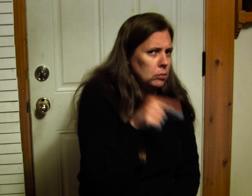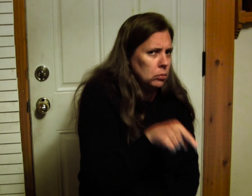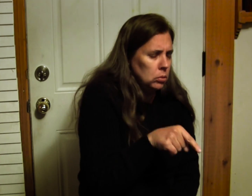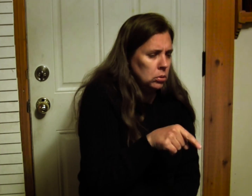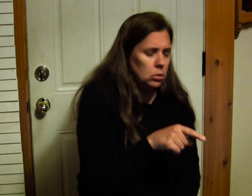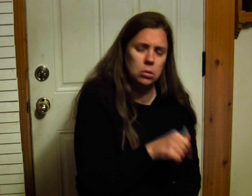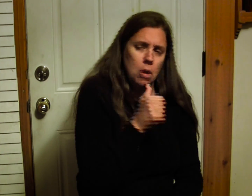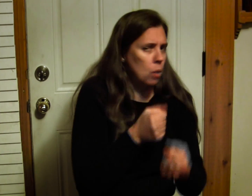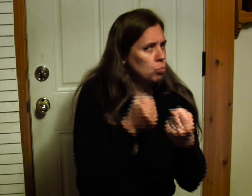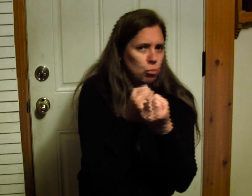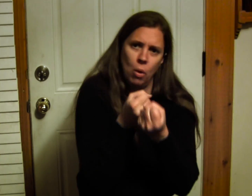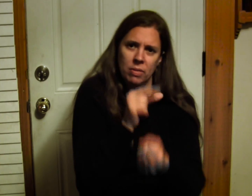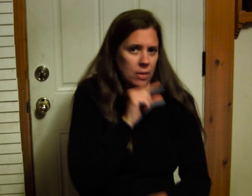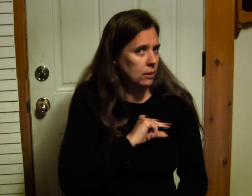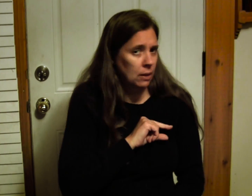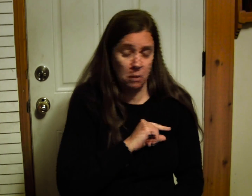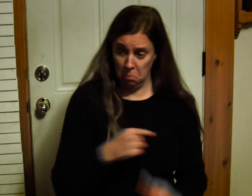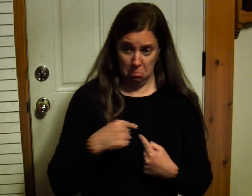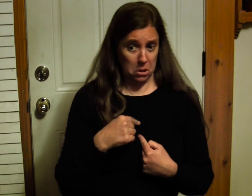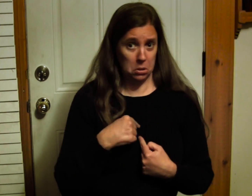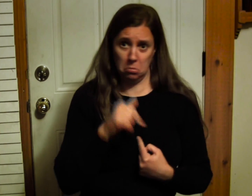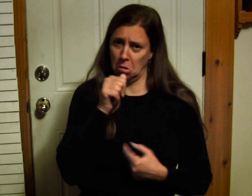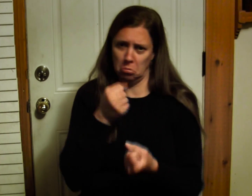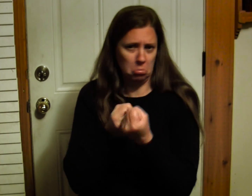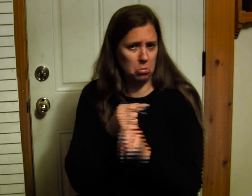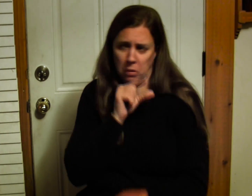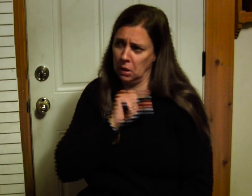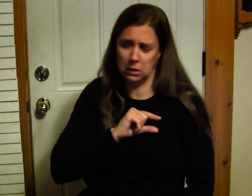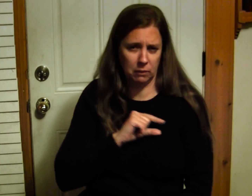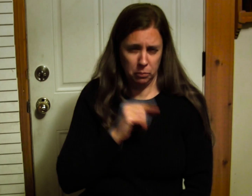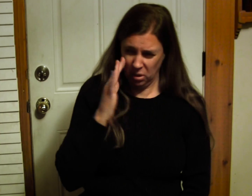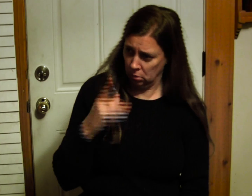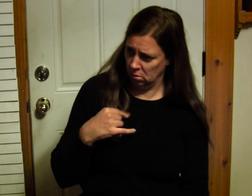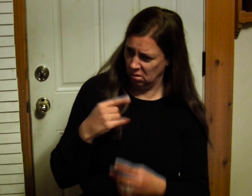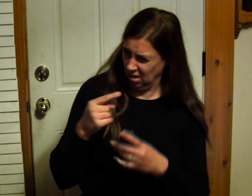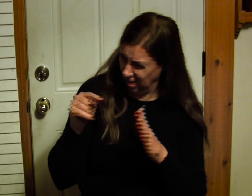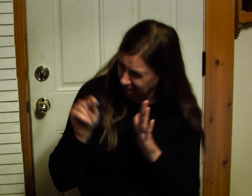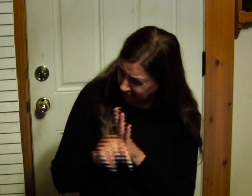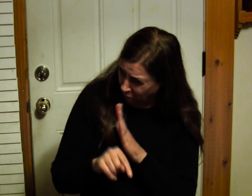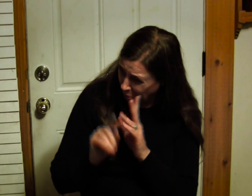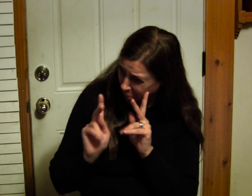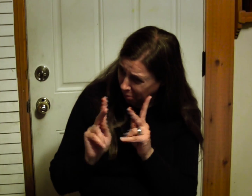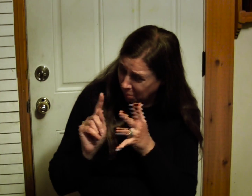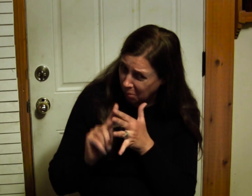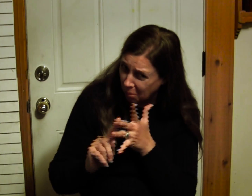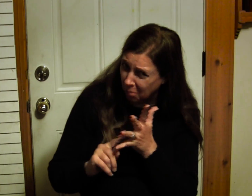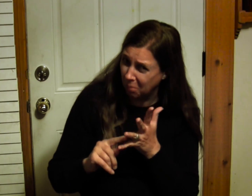they’re hardcore and do not support the holiday. I do not support the holiday because of the killings,